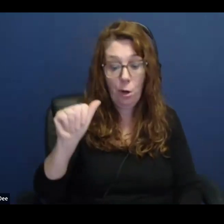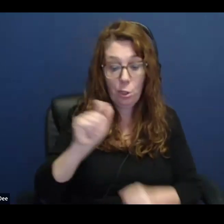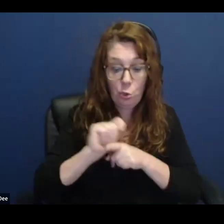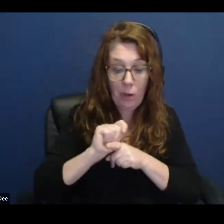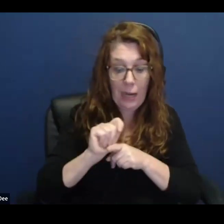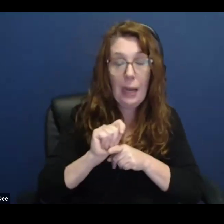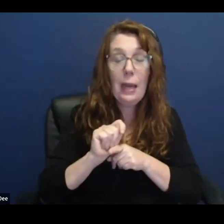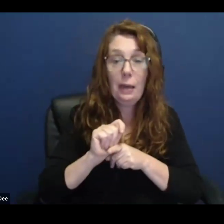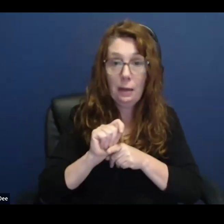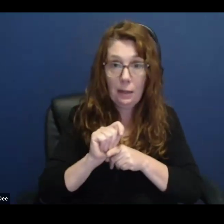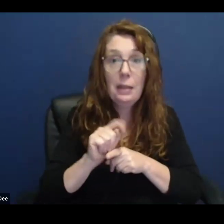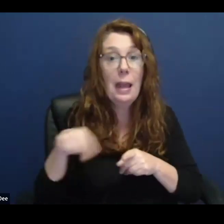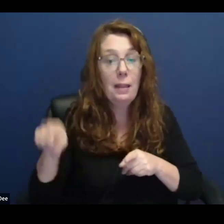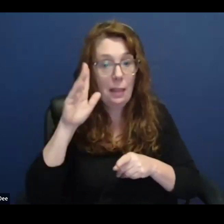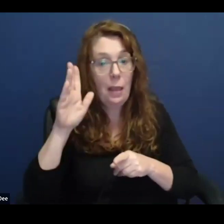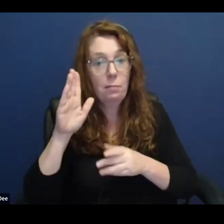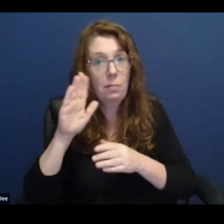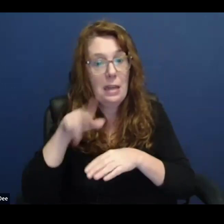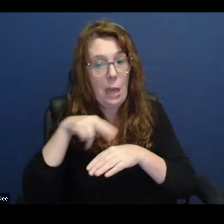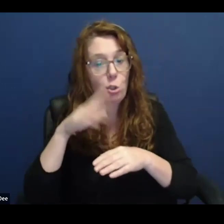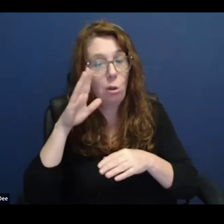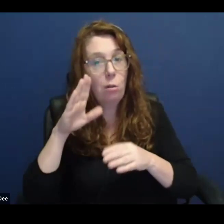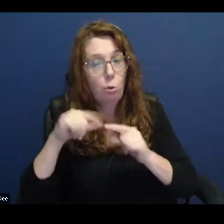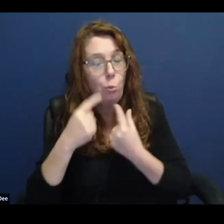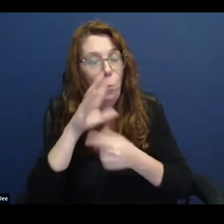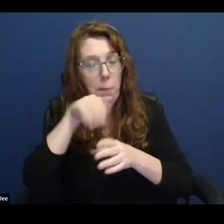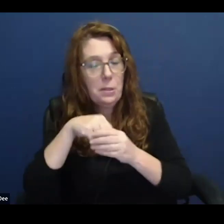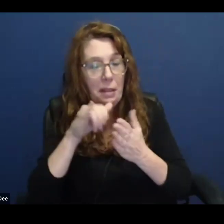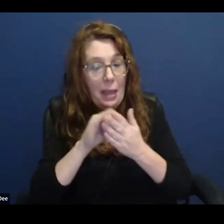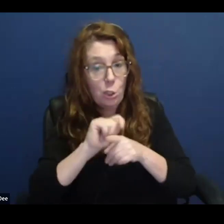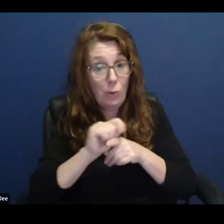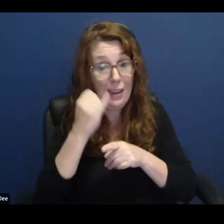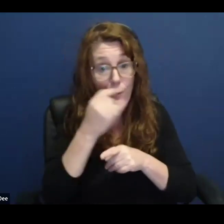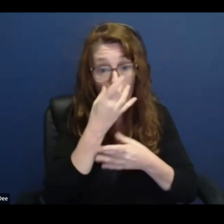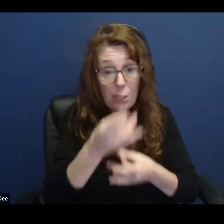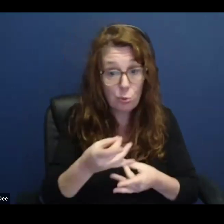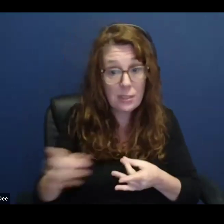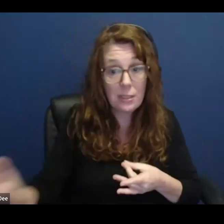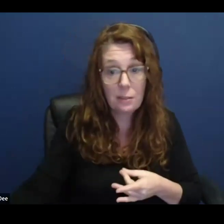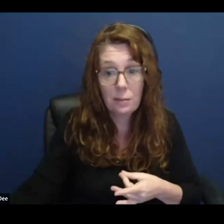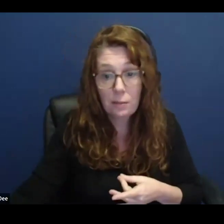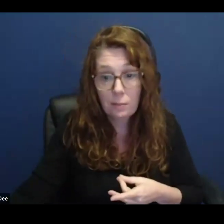will be participating in that training. So, if you're interested in in-person training, please